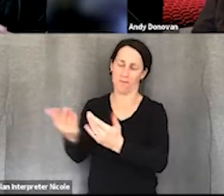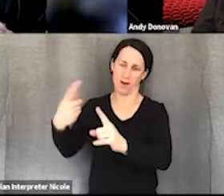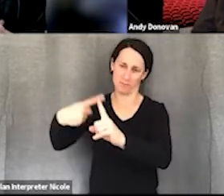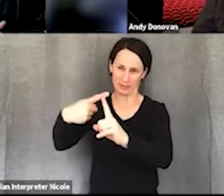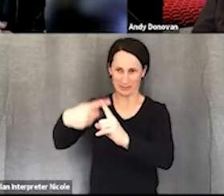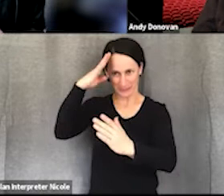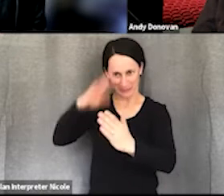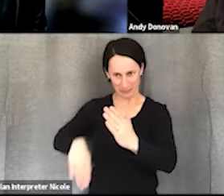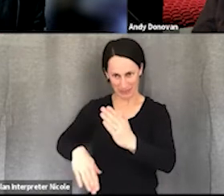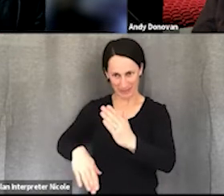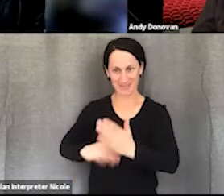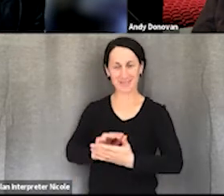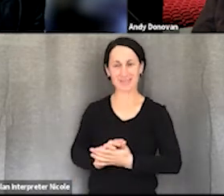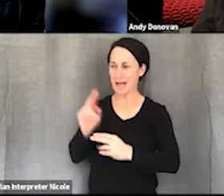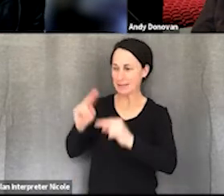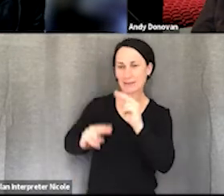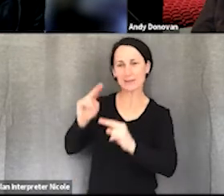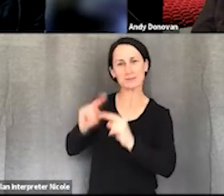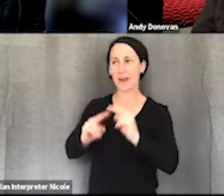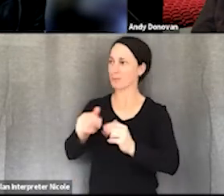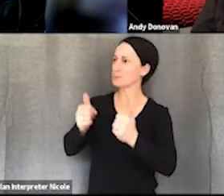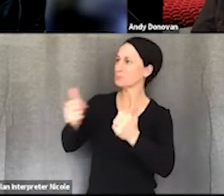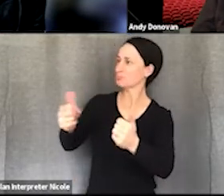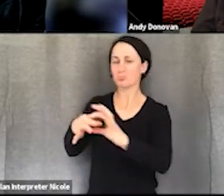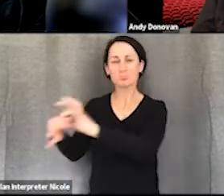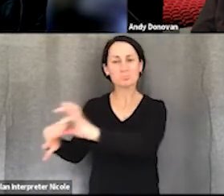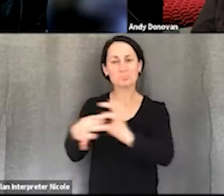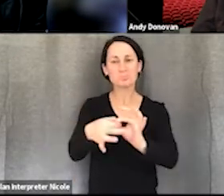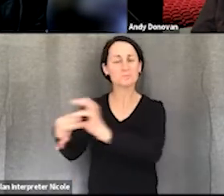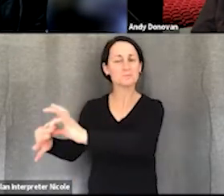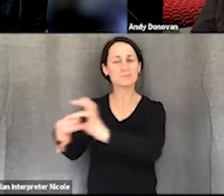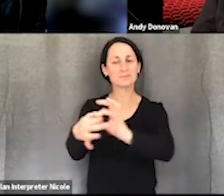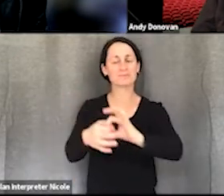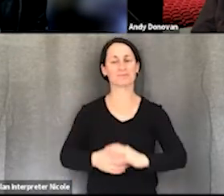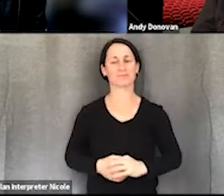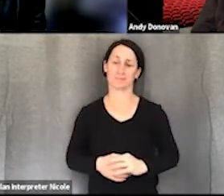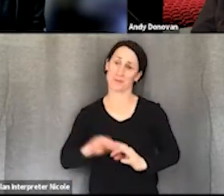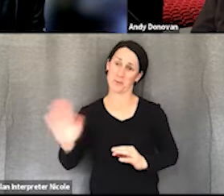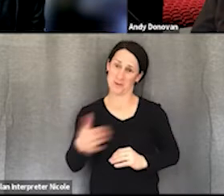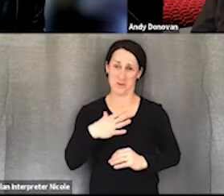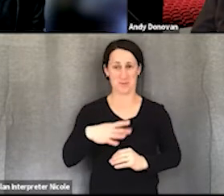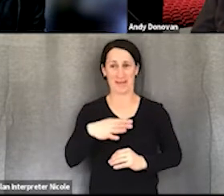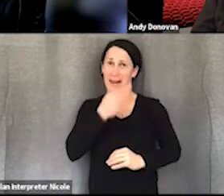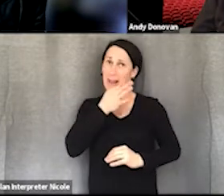is a chance to really build goodwill. I think with all need a bit of that in our lives at the moment, don't we?